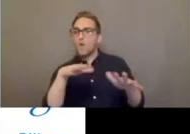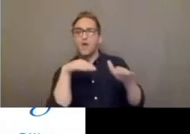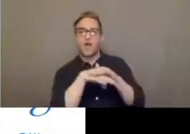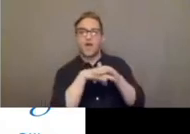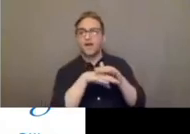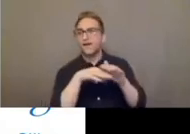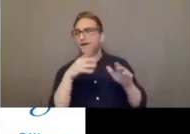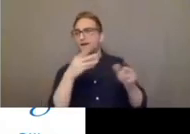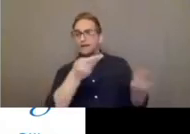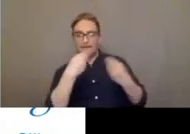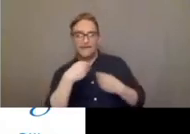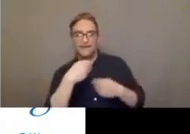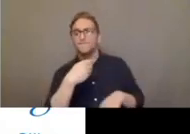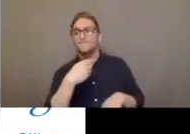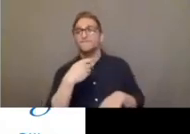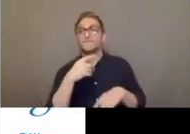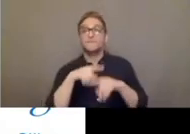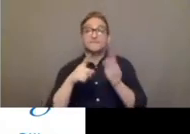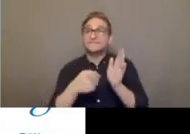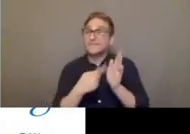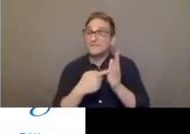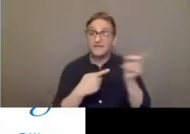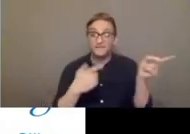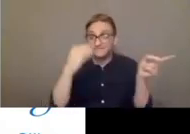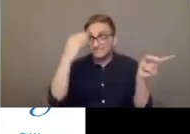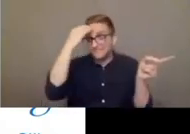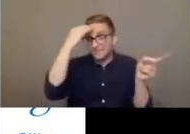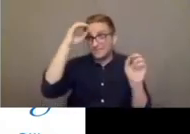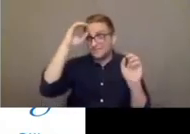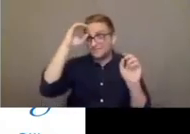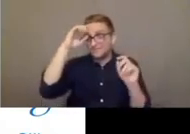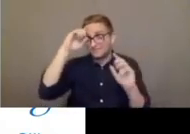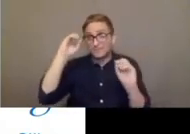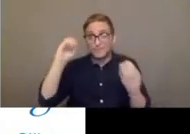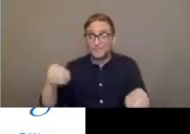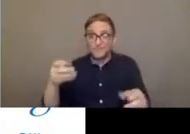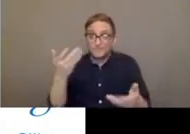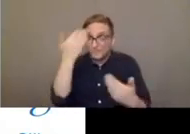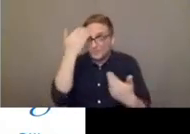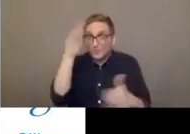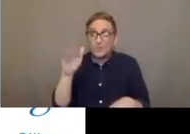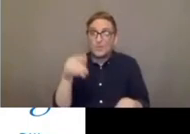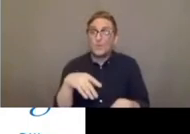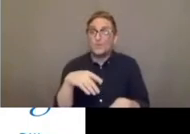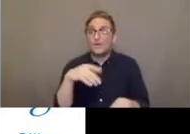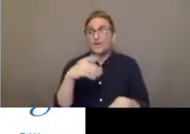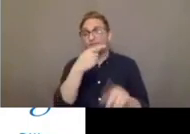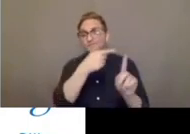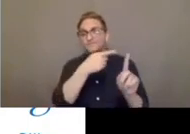it's just a lack of knowledge and that's why I liked Stacie Price's organization and others